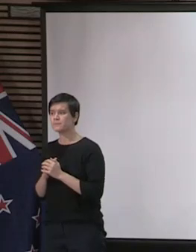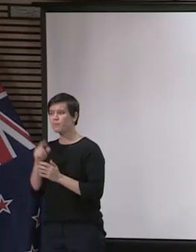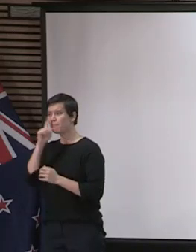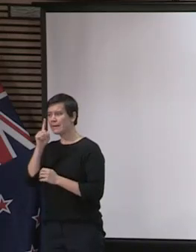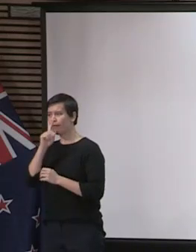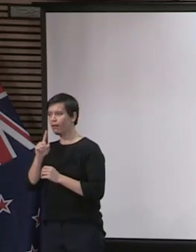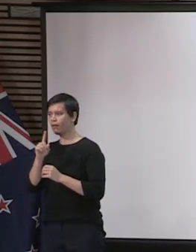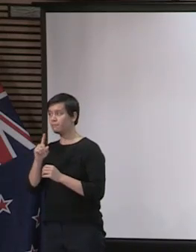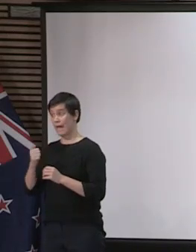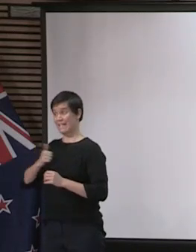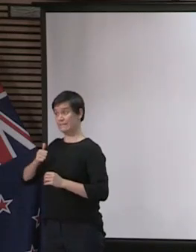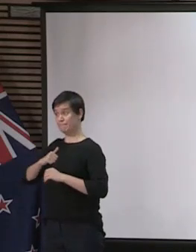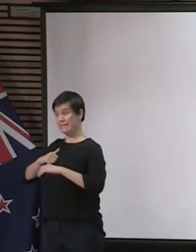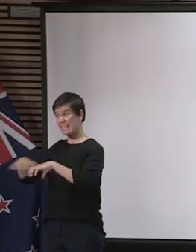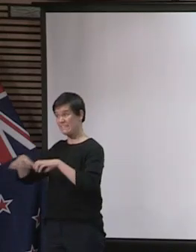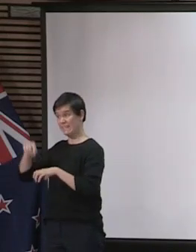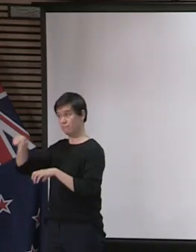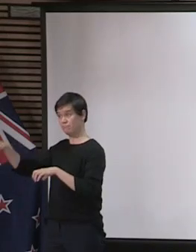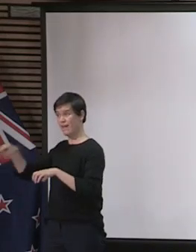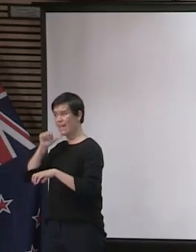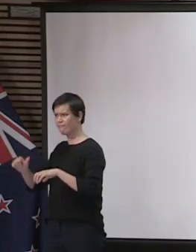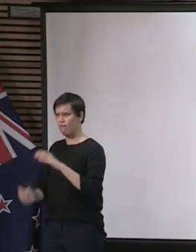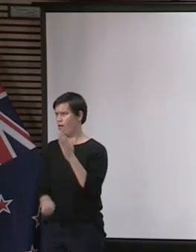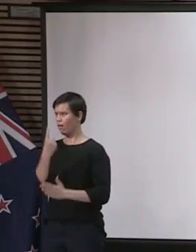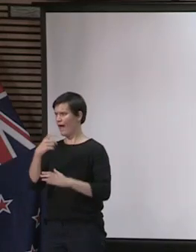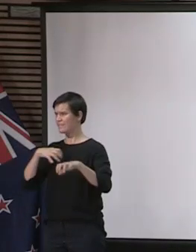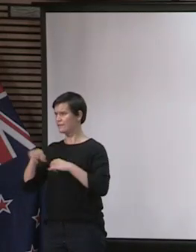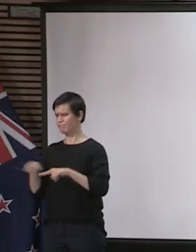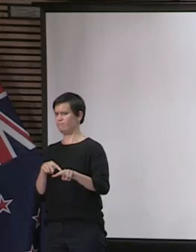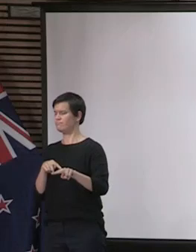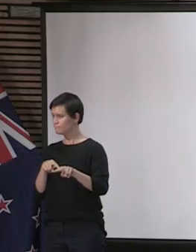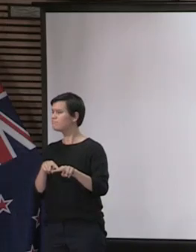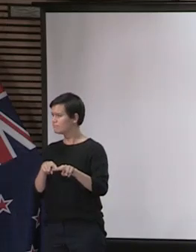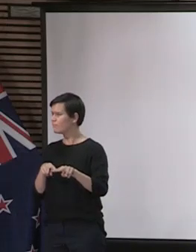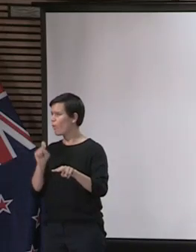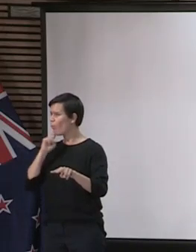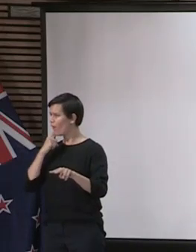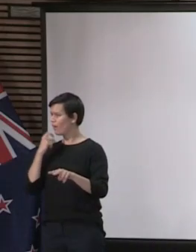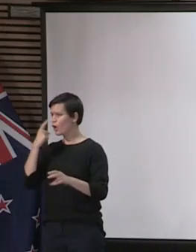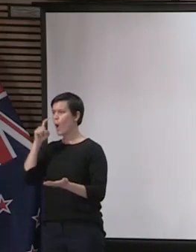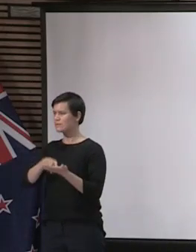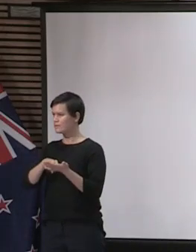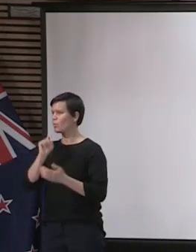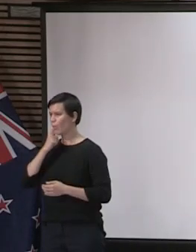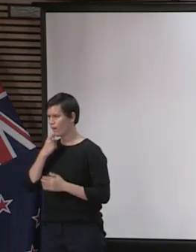areas. It will be very obvious if we have movement that really outstripped what we would expect for the kind of